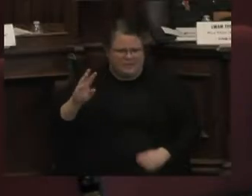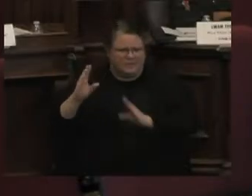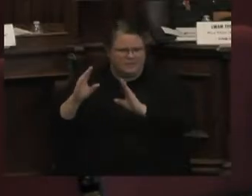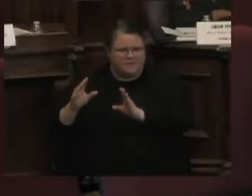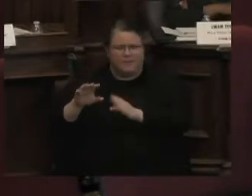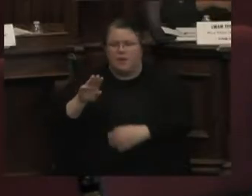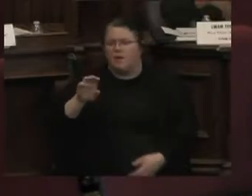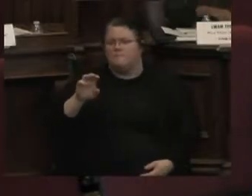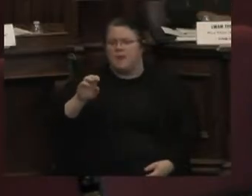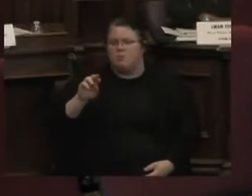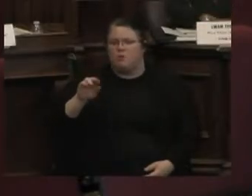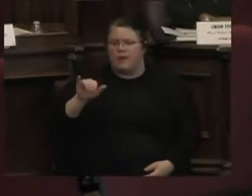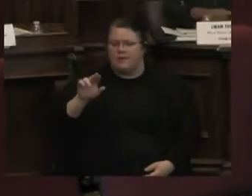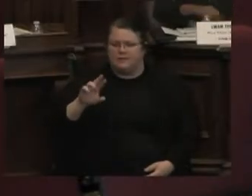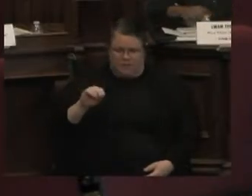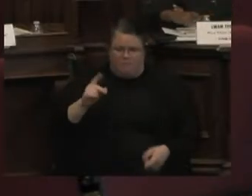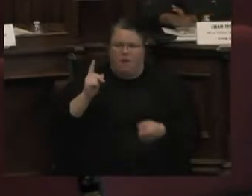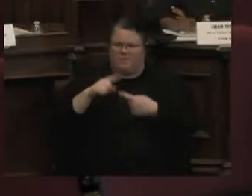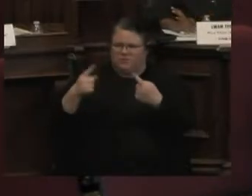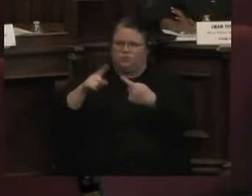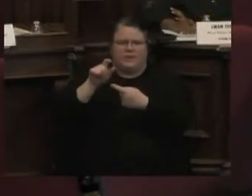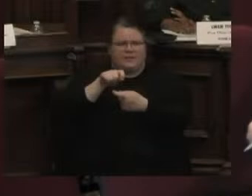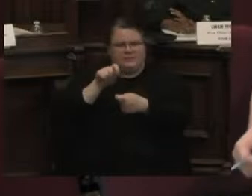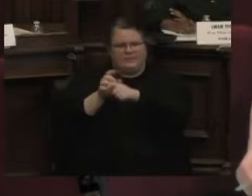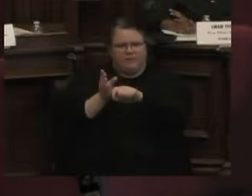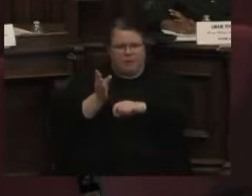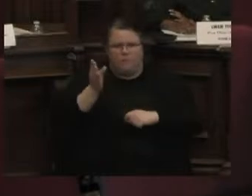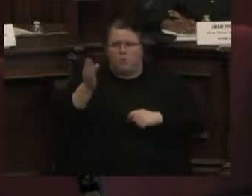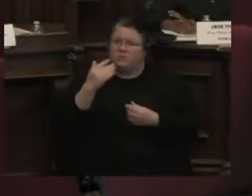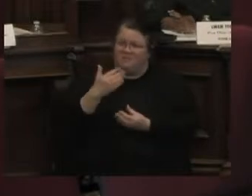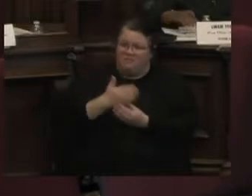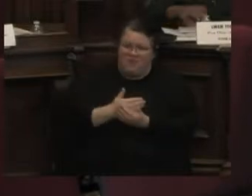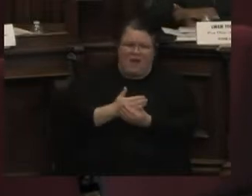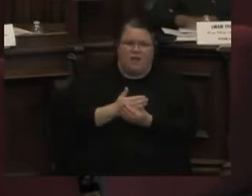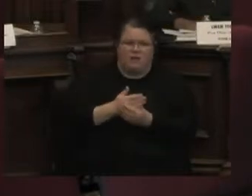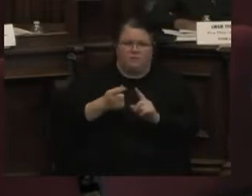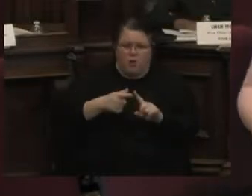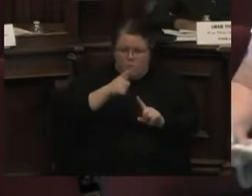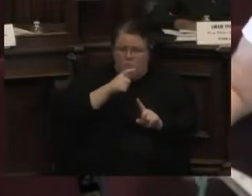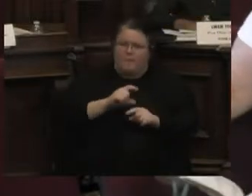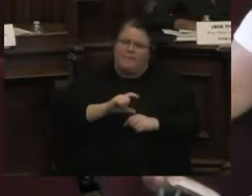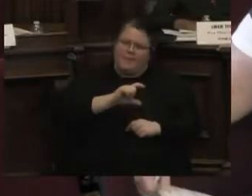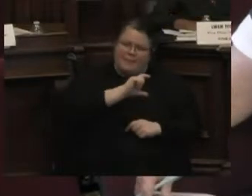counsel on April 20th of 26.